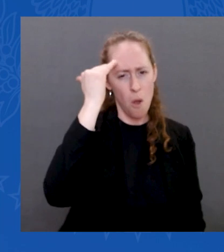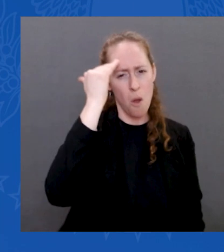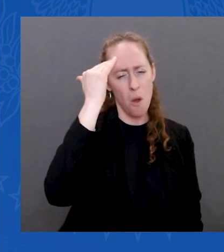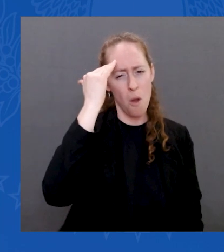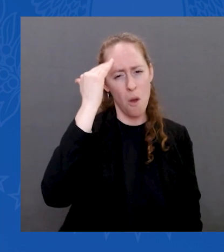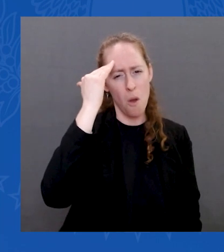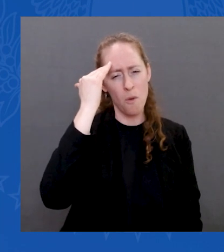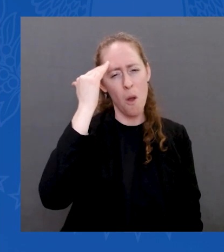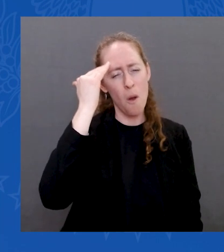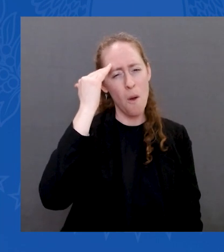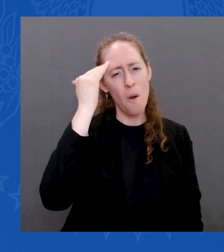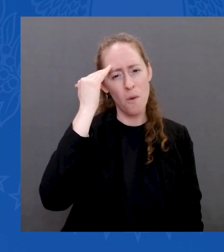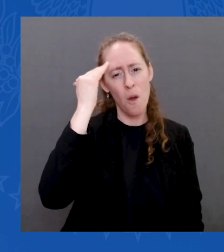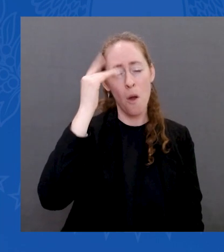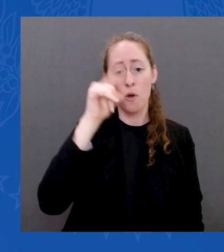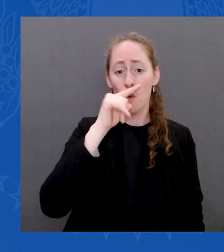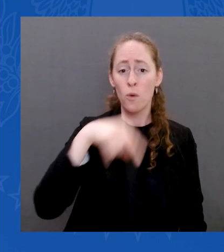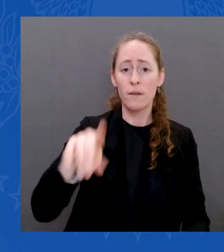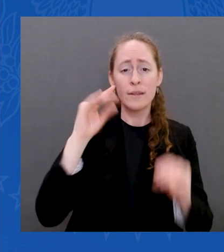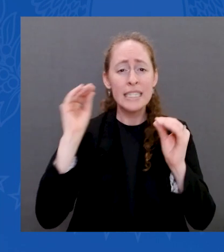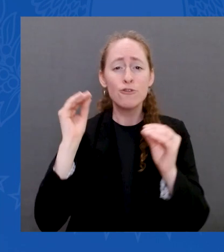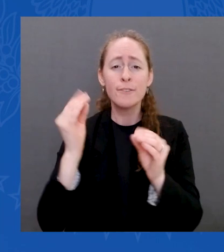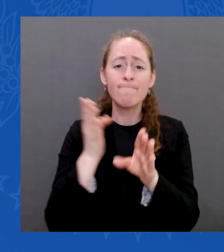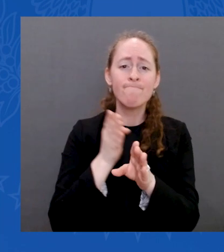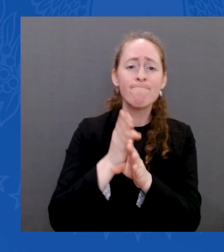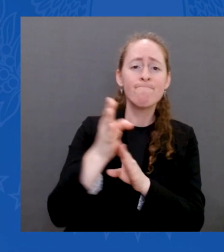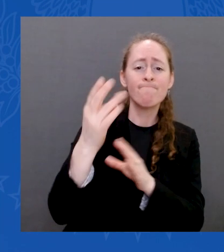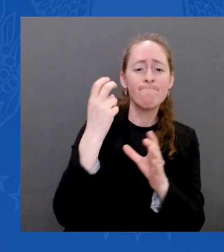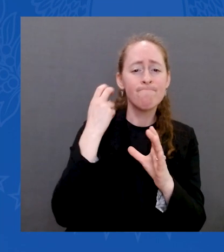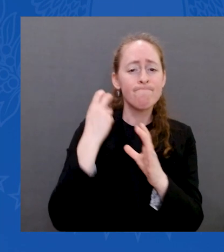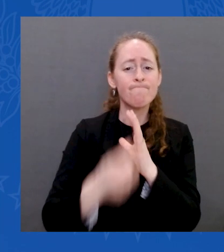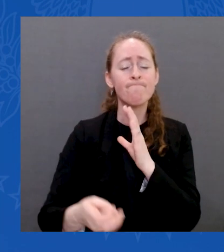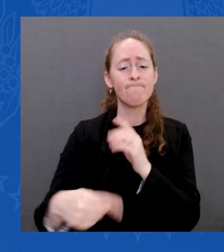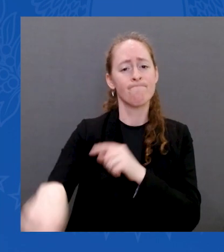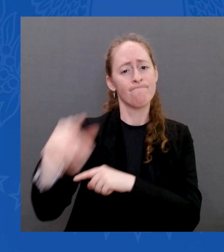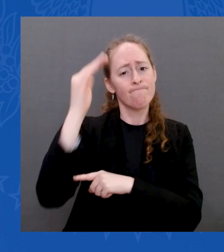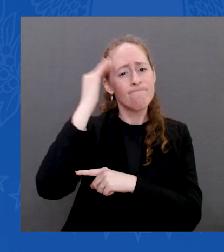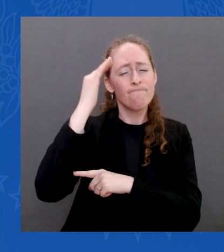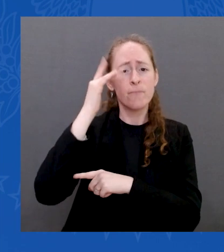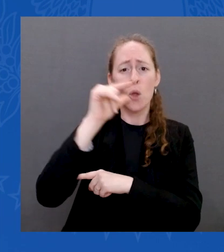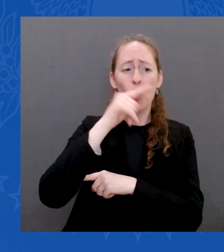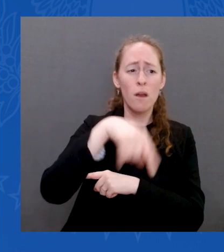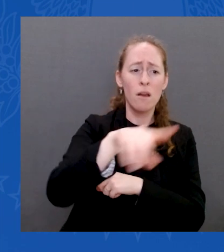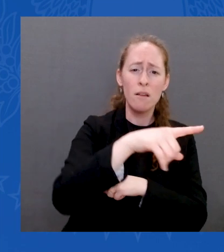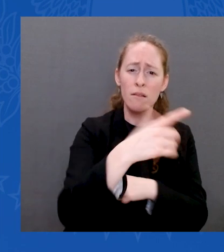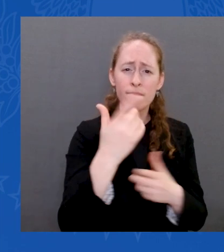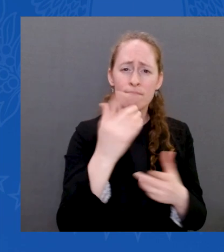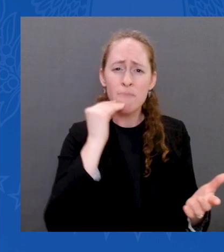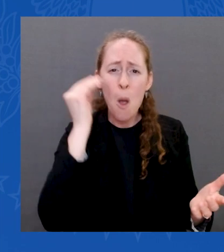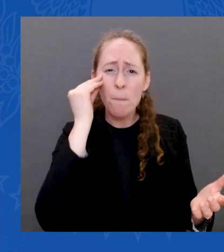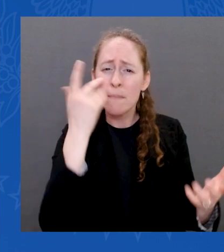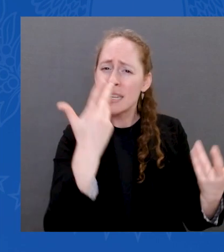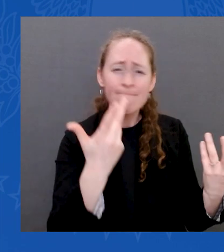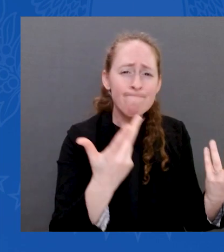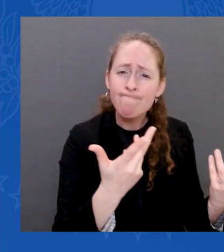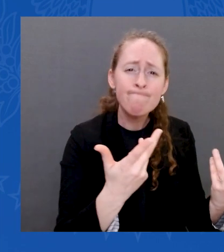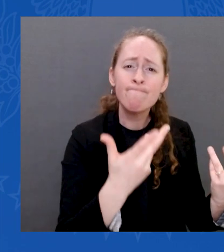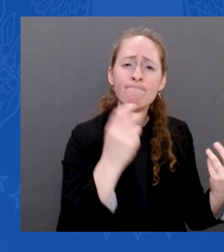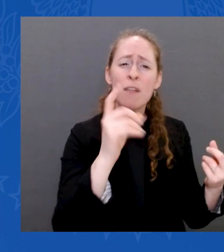that if you come from a broken home or a home that has a single parent -- and there may be a drug problem or something, from a very poor home --